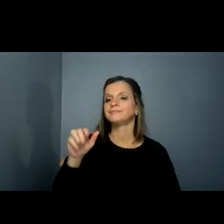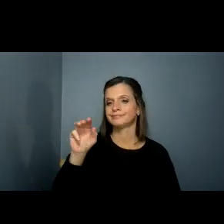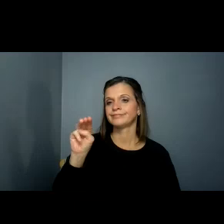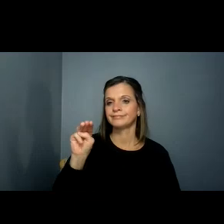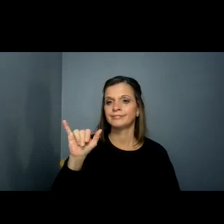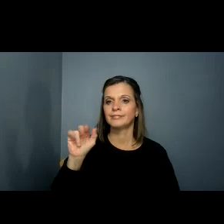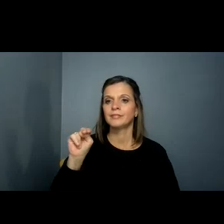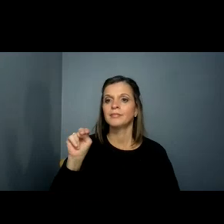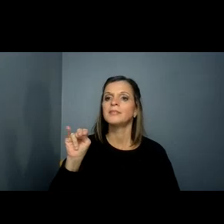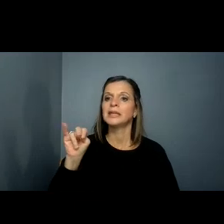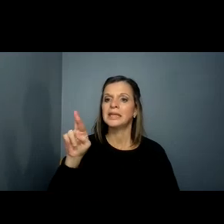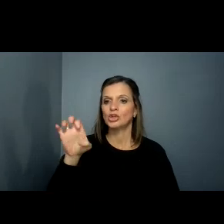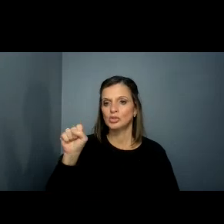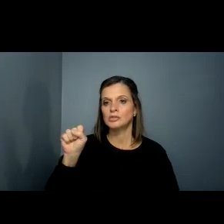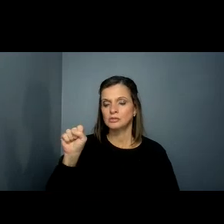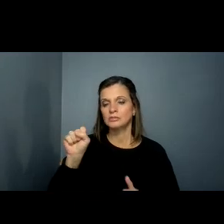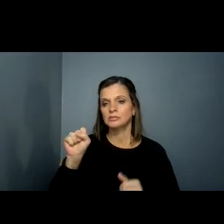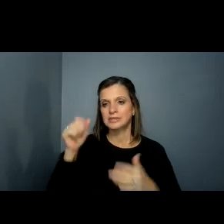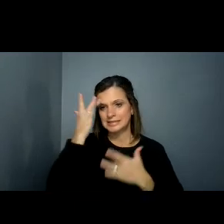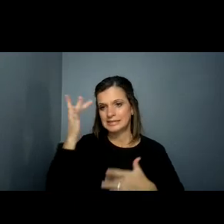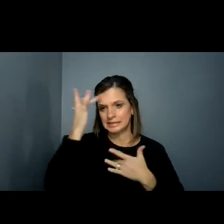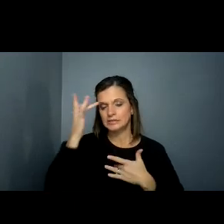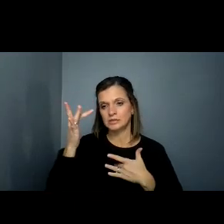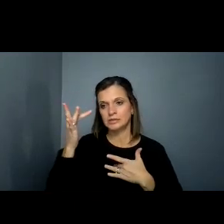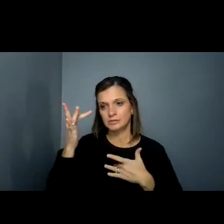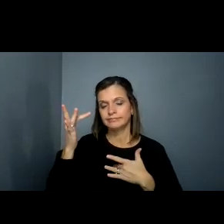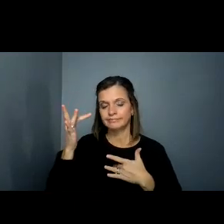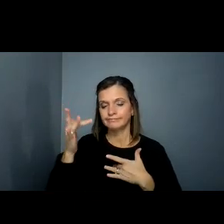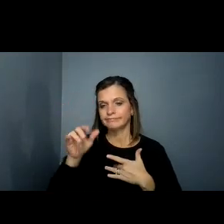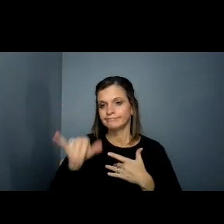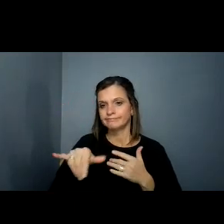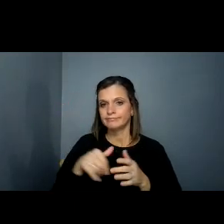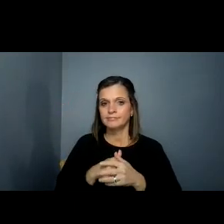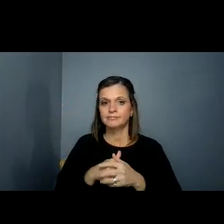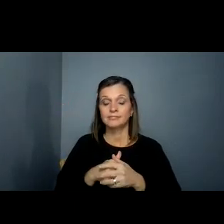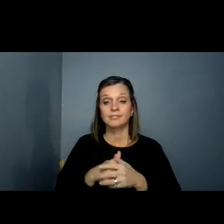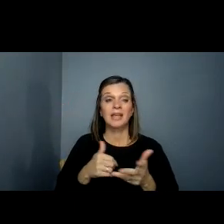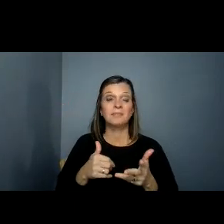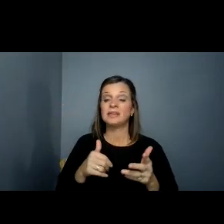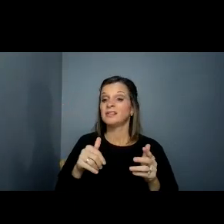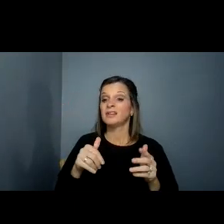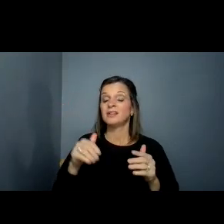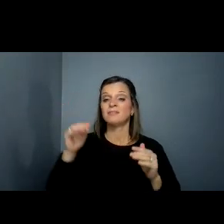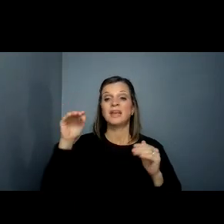It's just, it's absolutely you can't. It could be down one day it could be up the next,